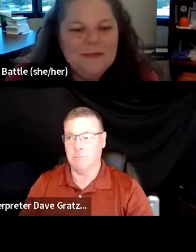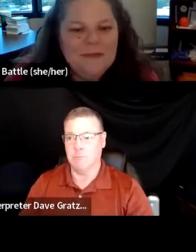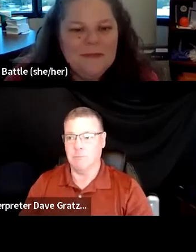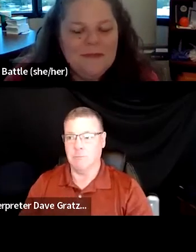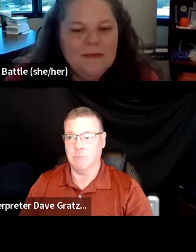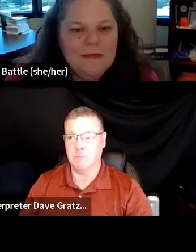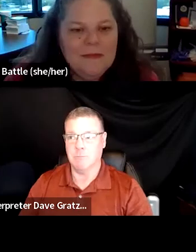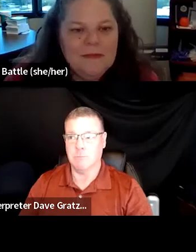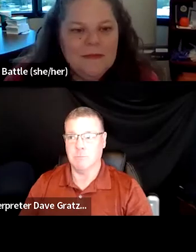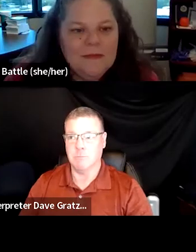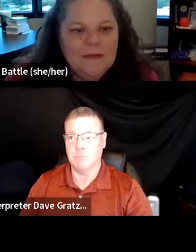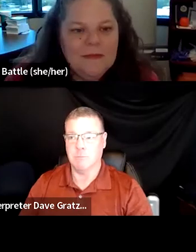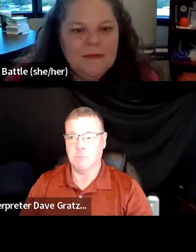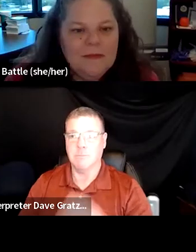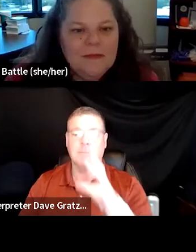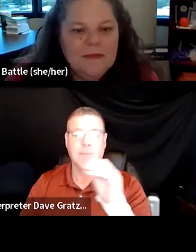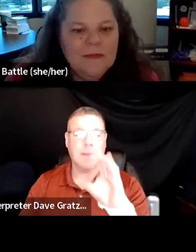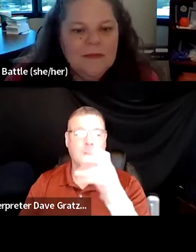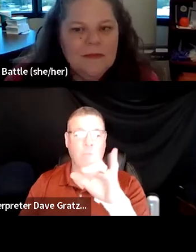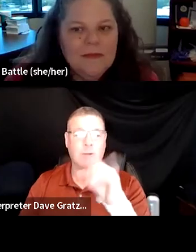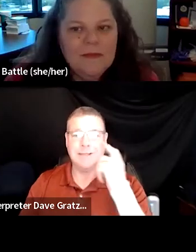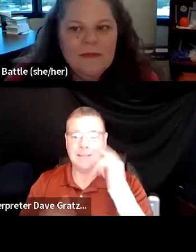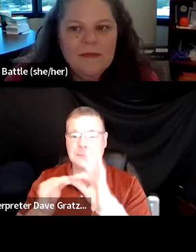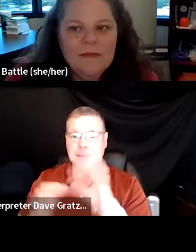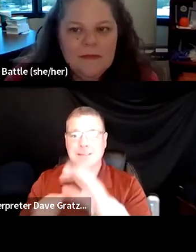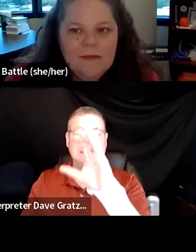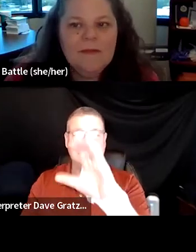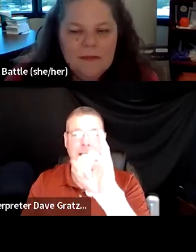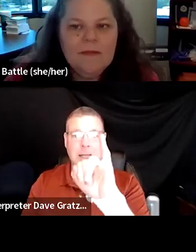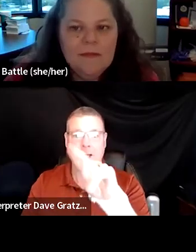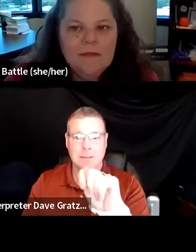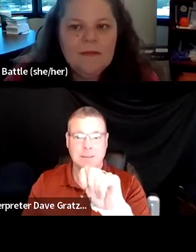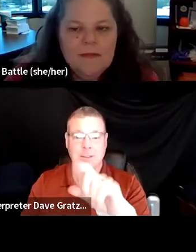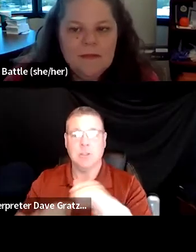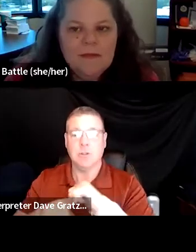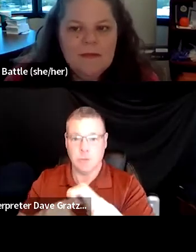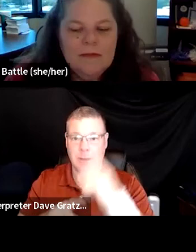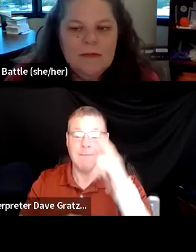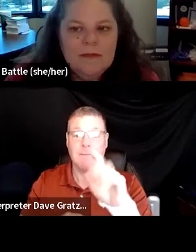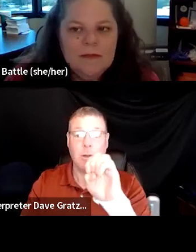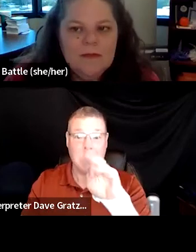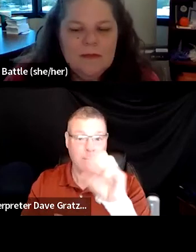And Chris Dudley, actually just put in the chat the CIT training for EMS personnel can also be very helpful with that too.